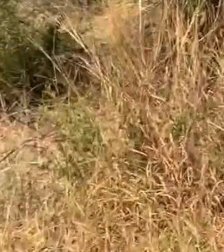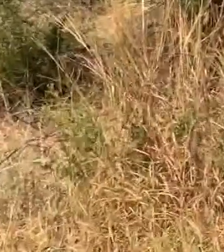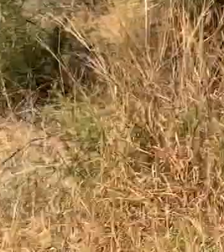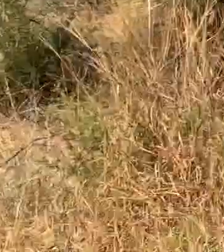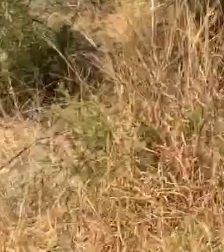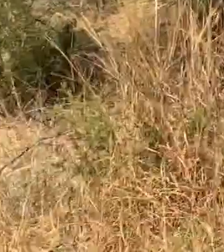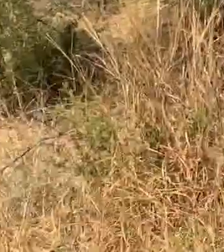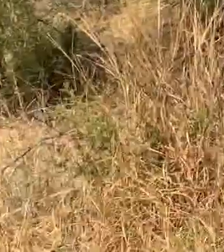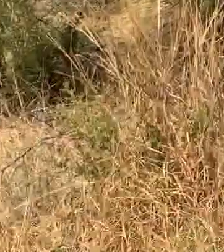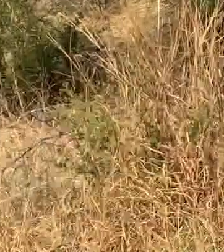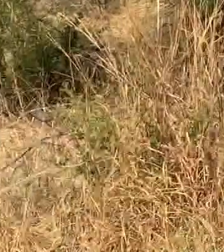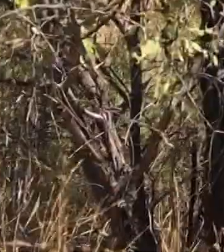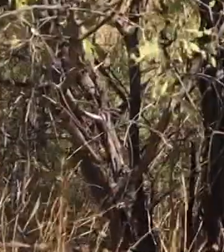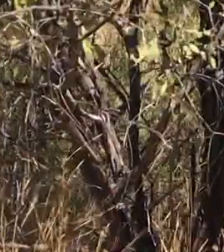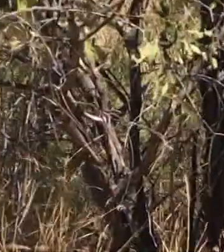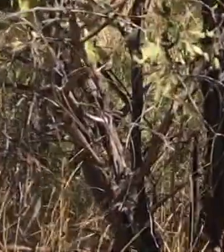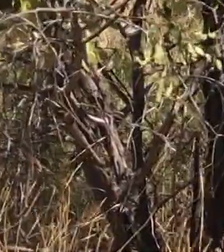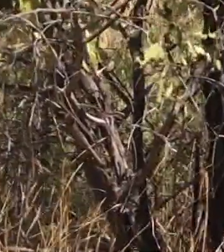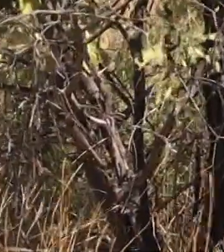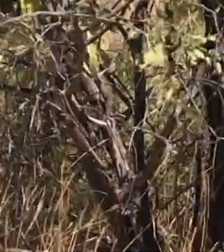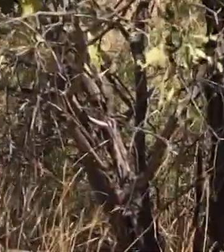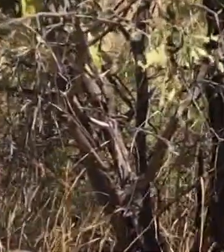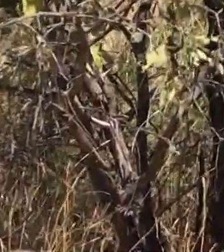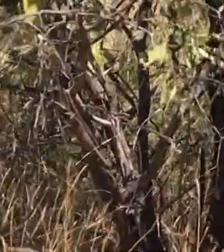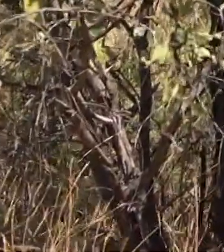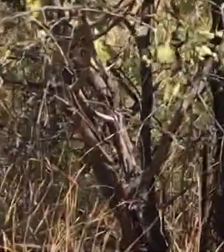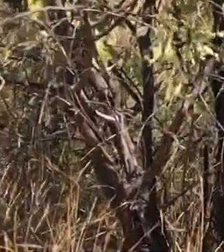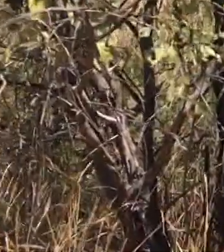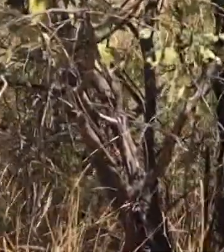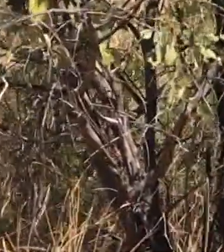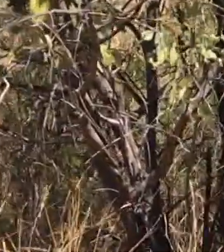This is the gutta-percha tree. The sap is poison, but,